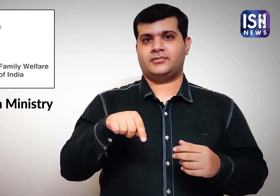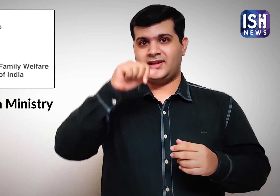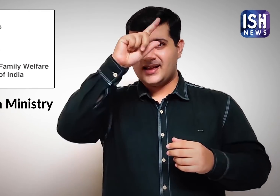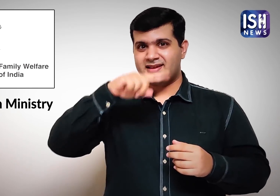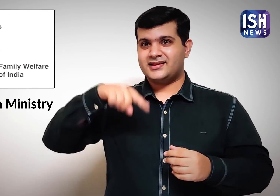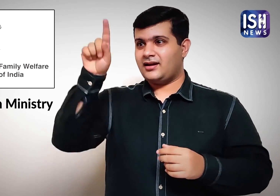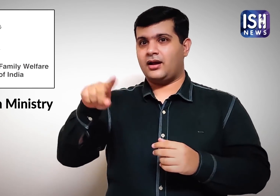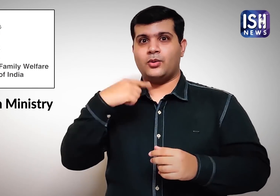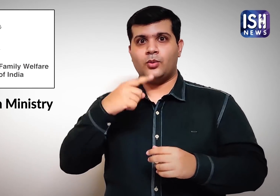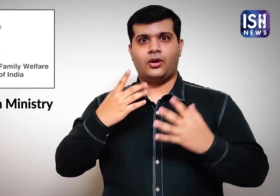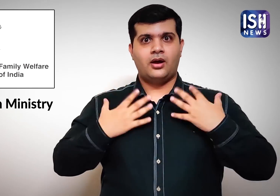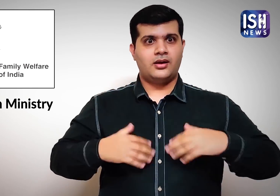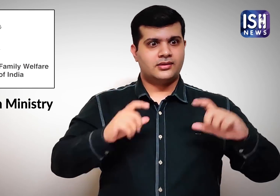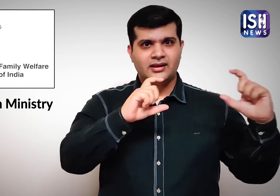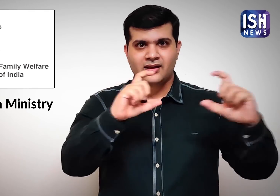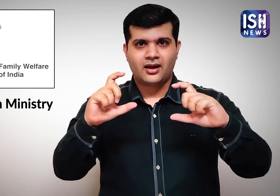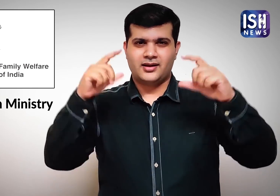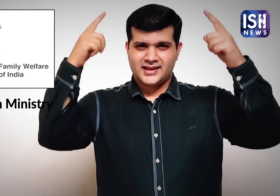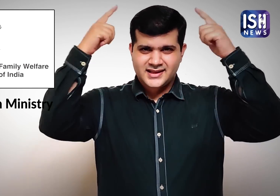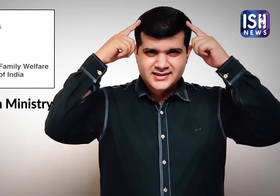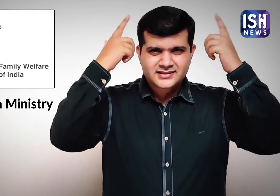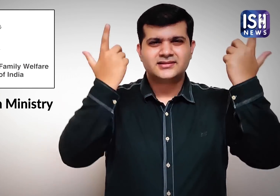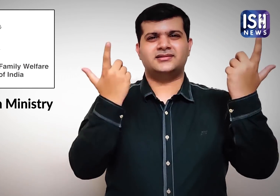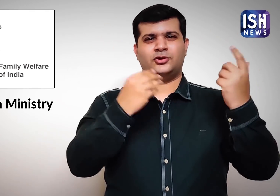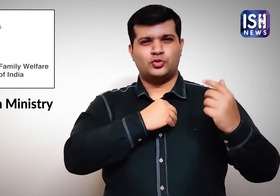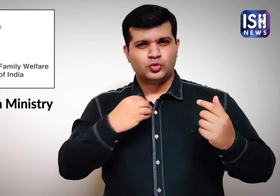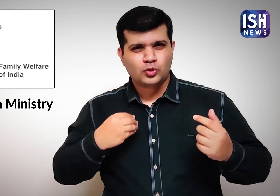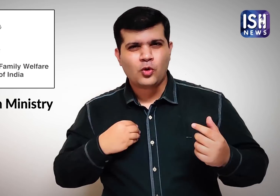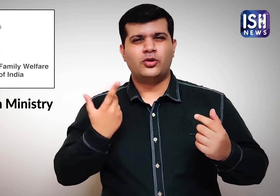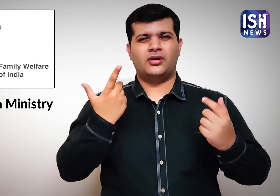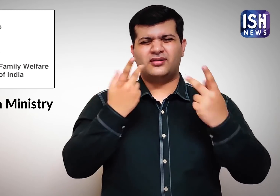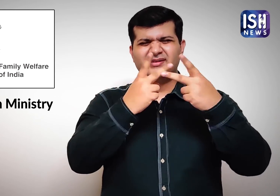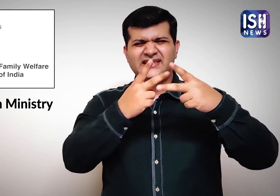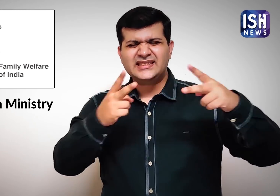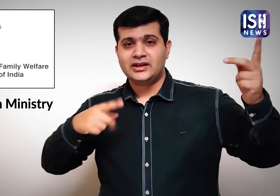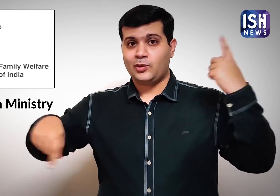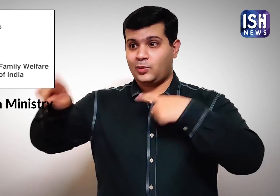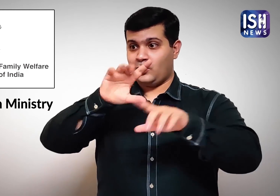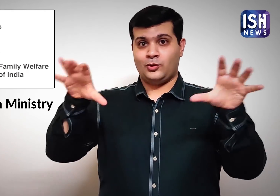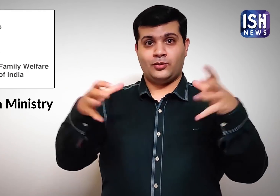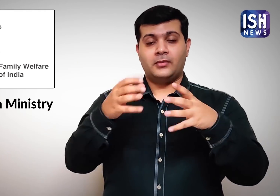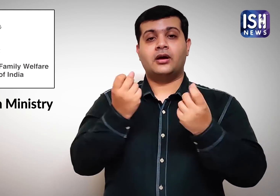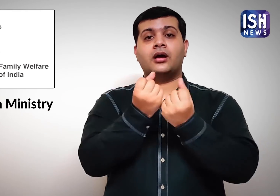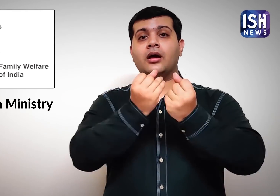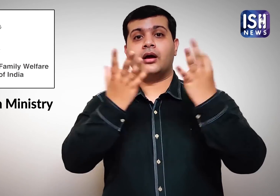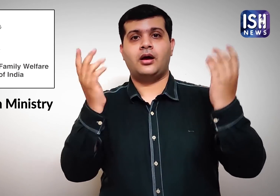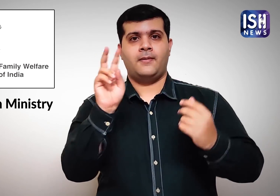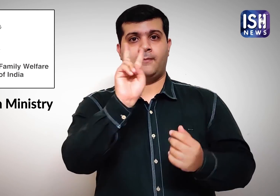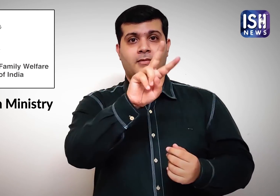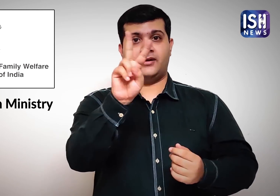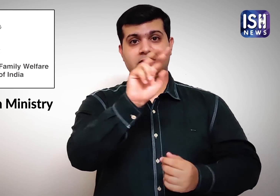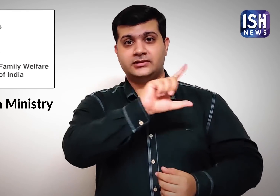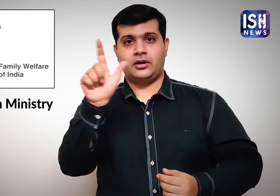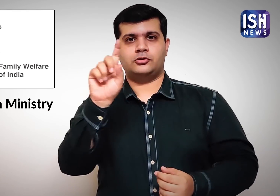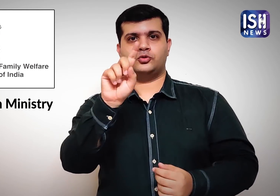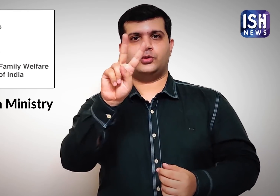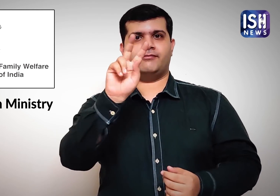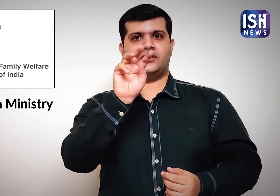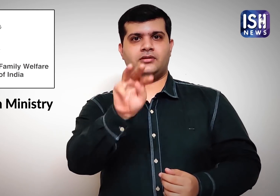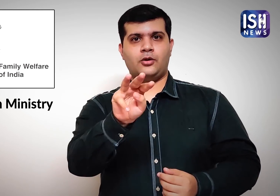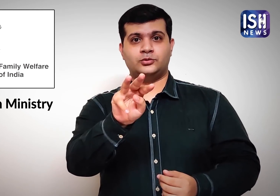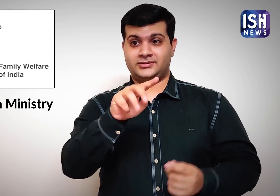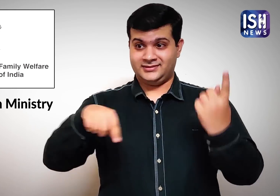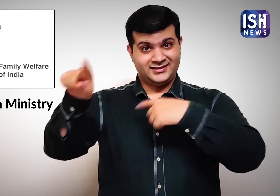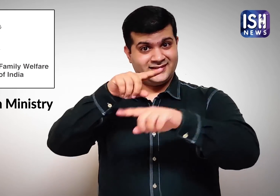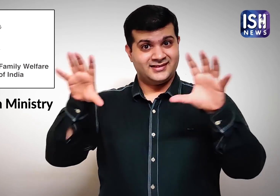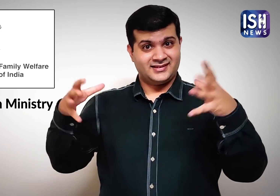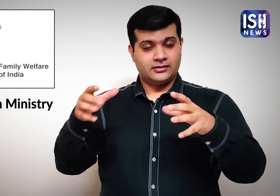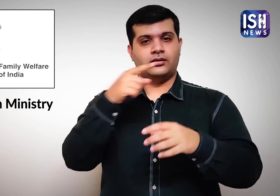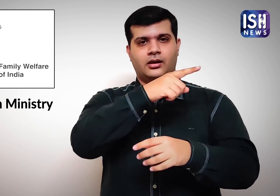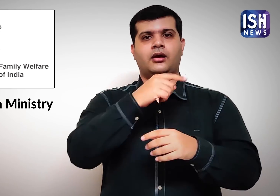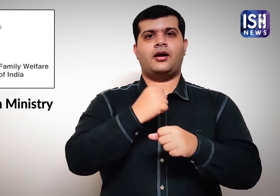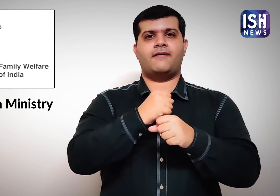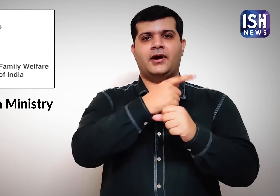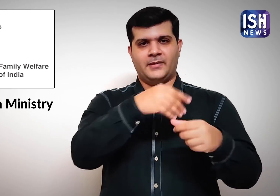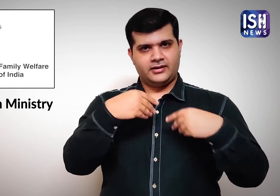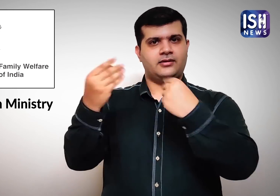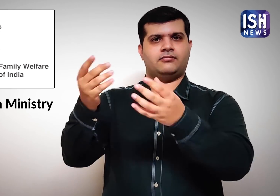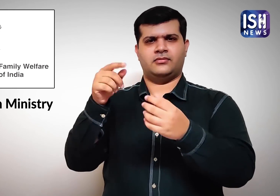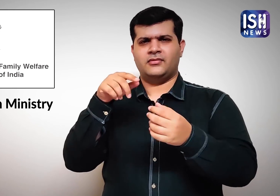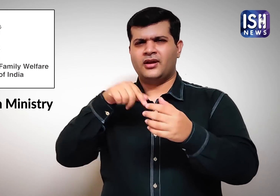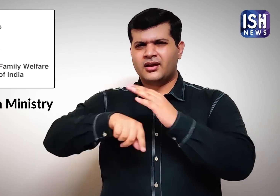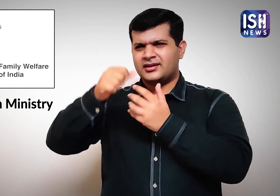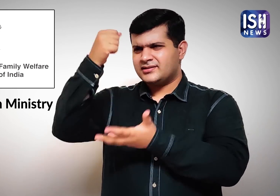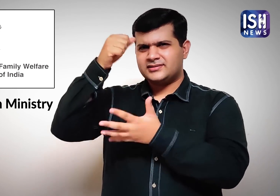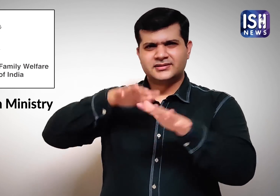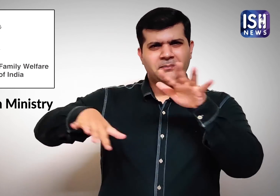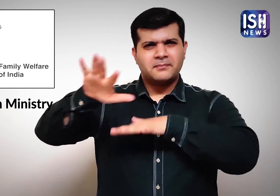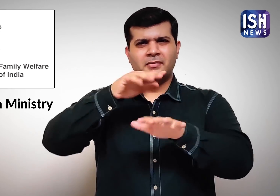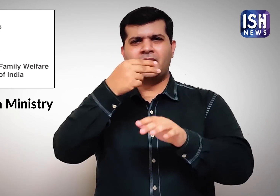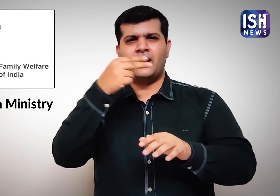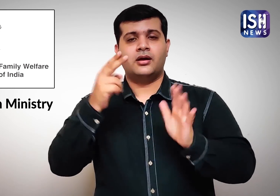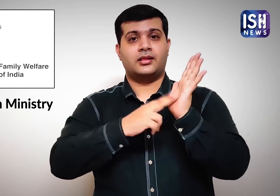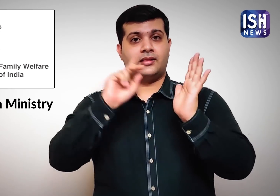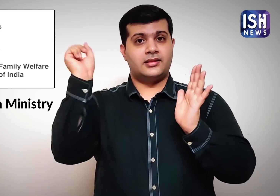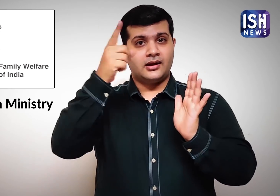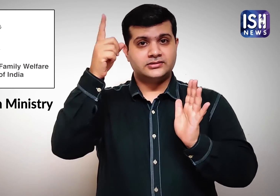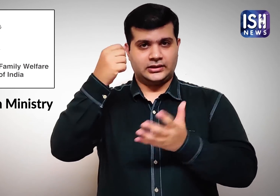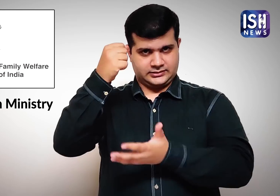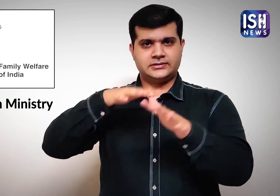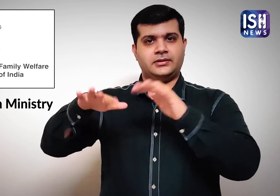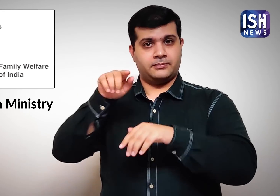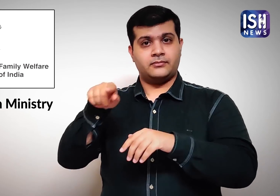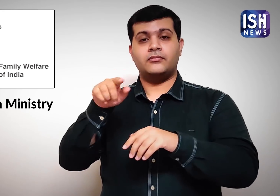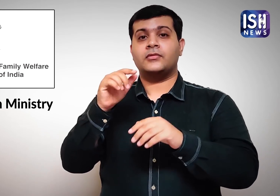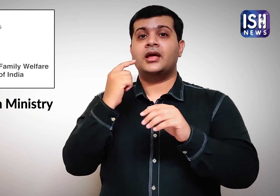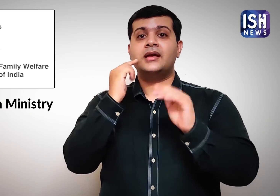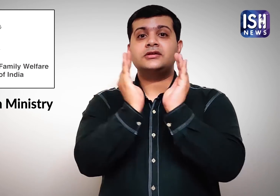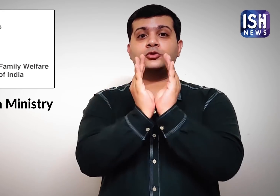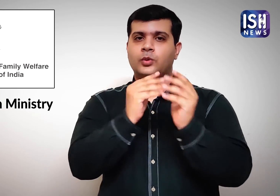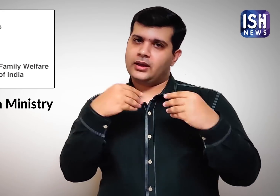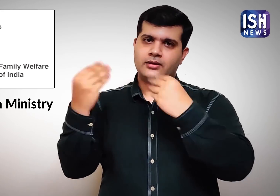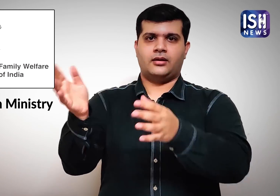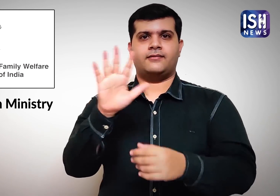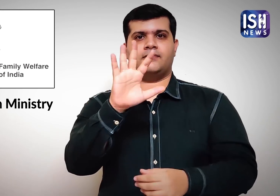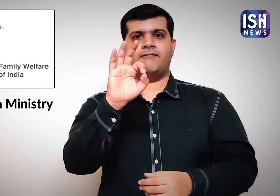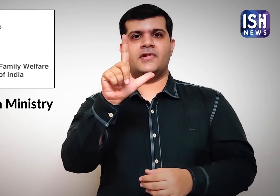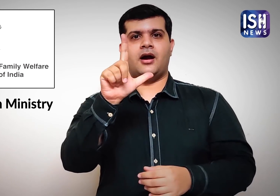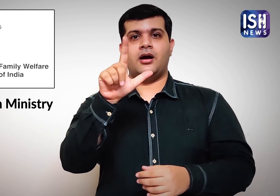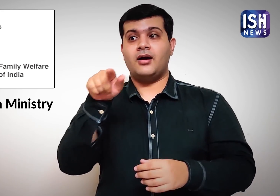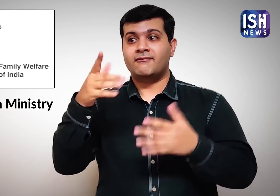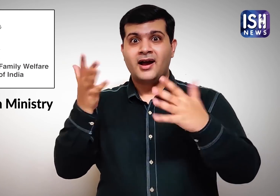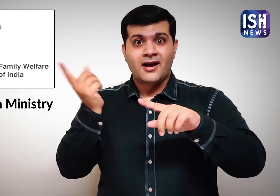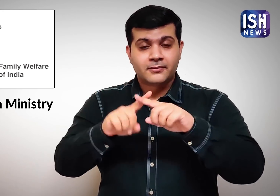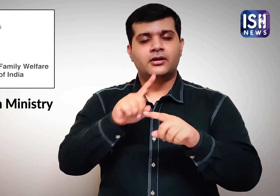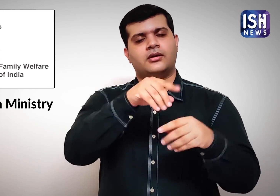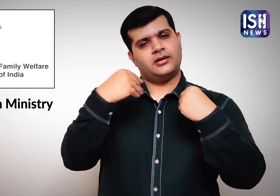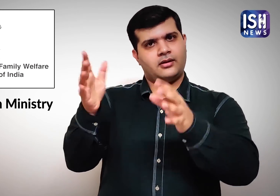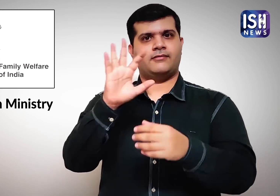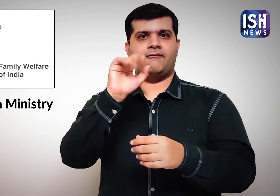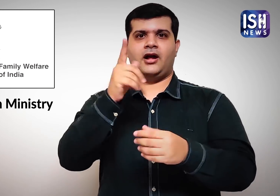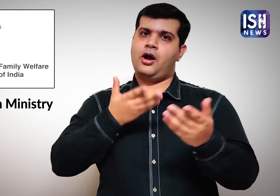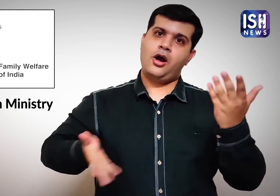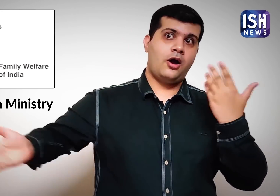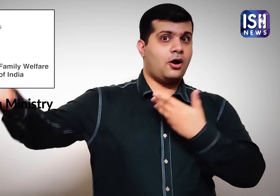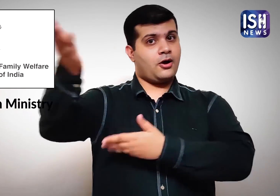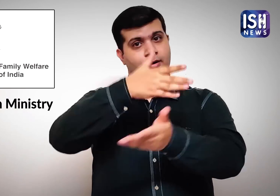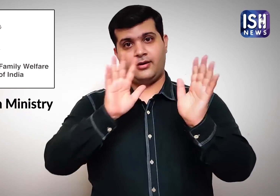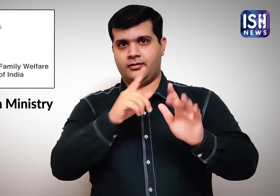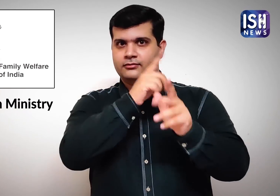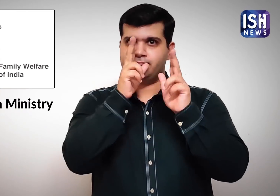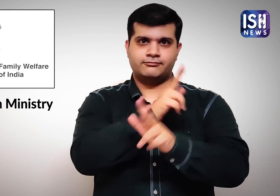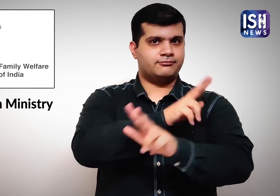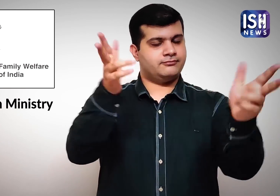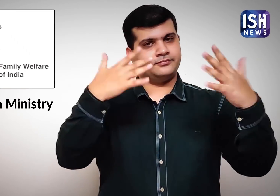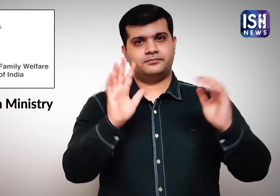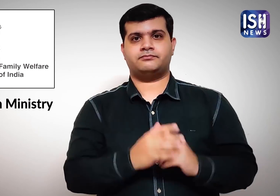22.12 lakh doctors, nurses, staff, etc. will get Rs. 50 lakh insurance cover under a national scheme.